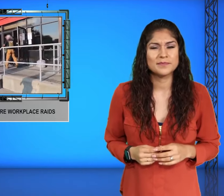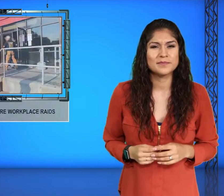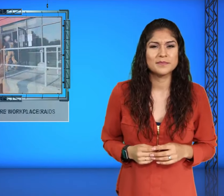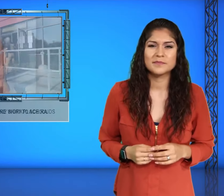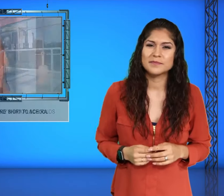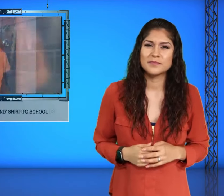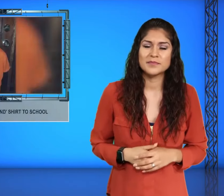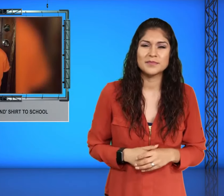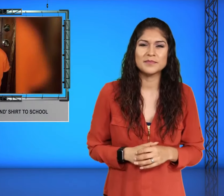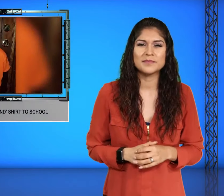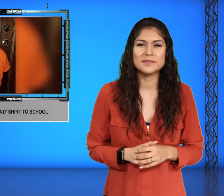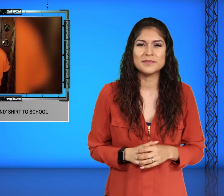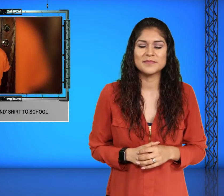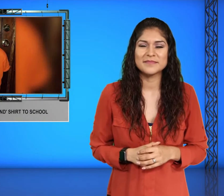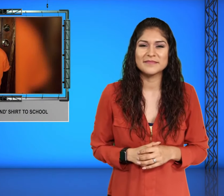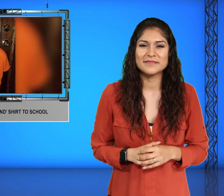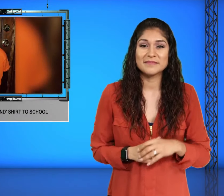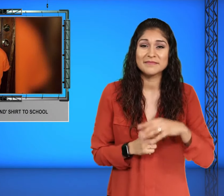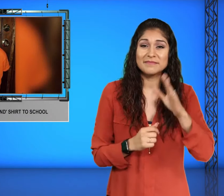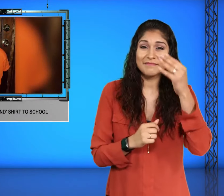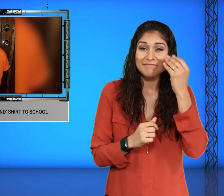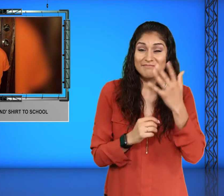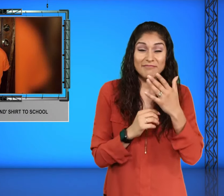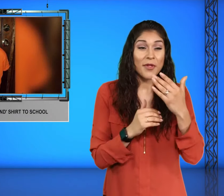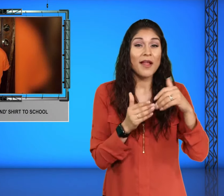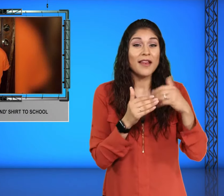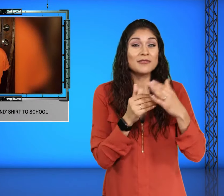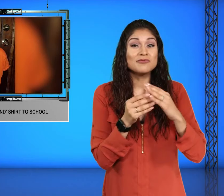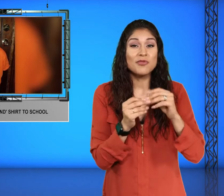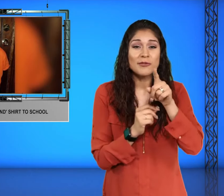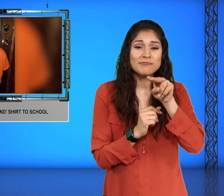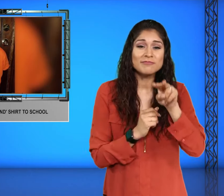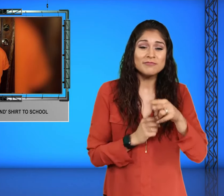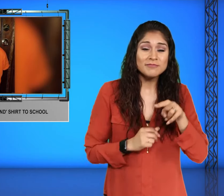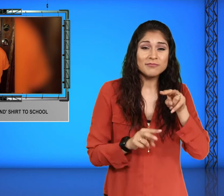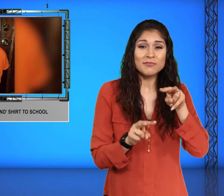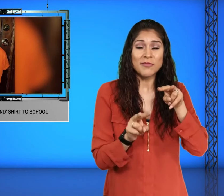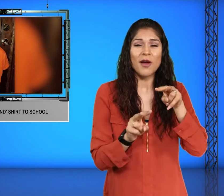conduct more workplace enforcement operations this year.